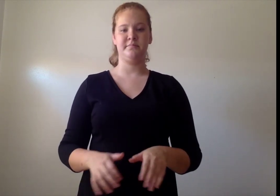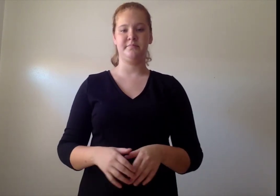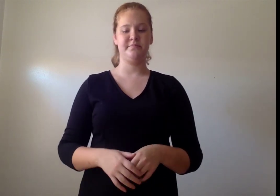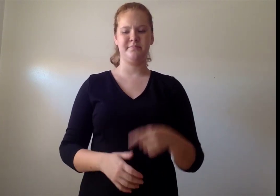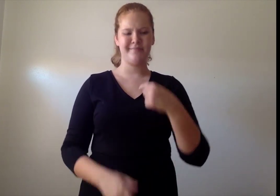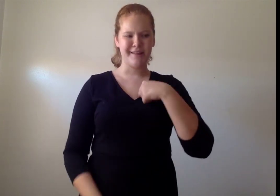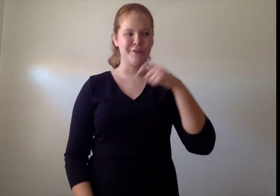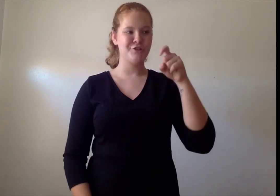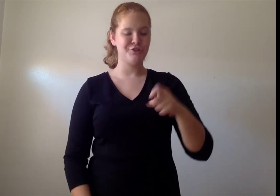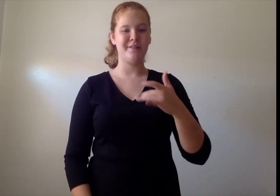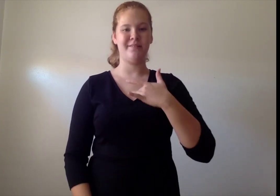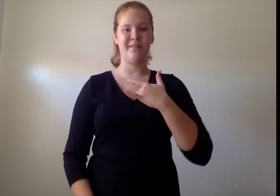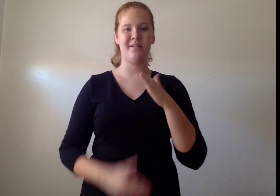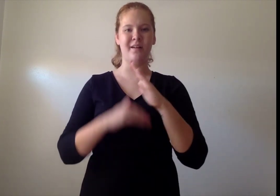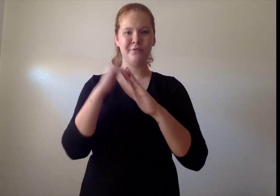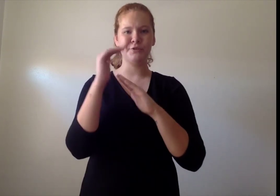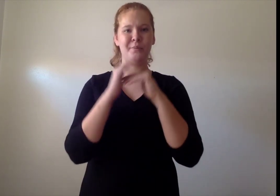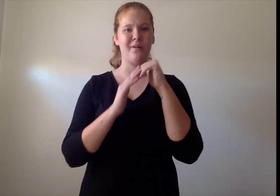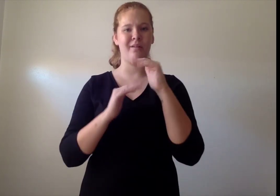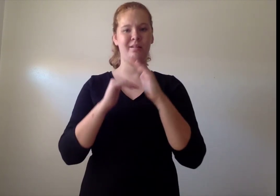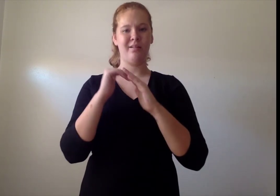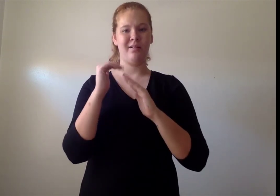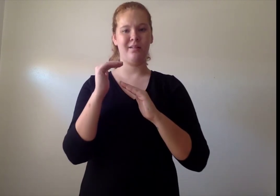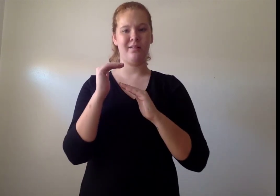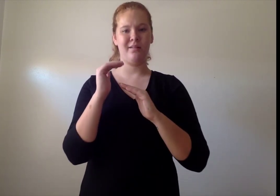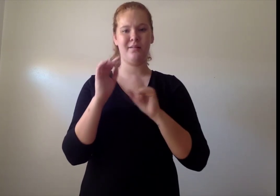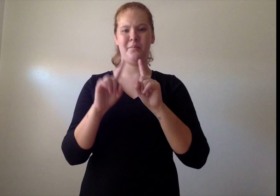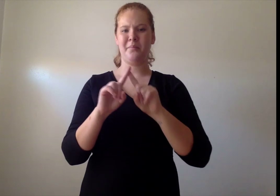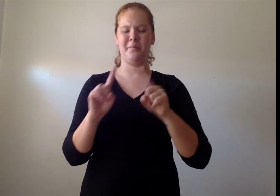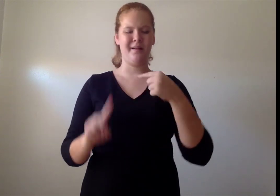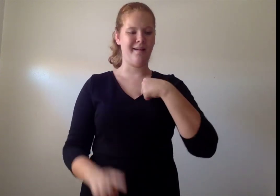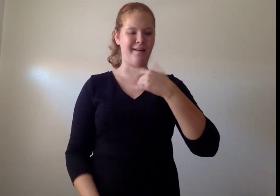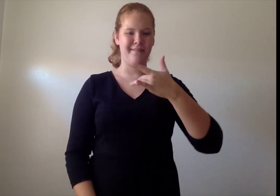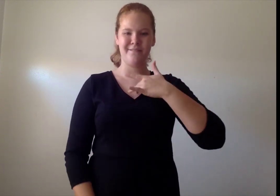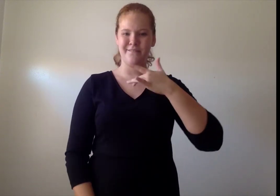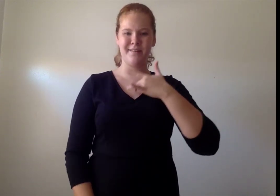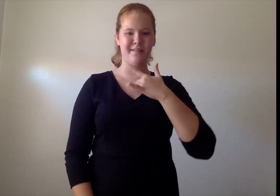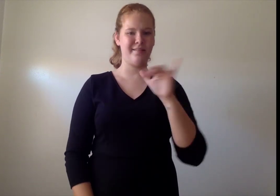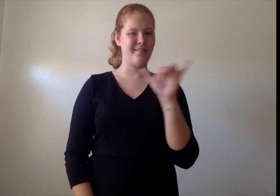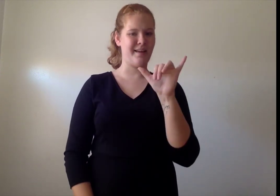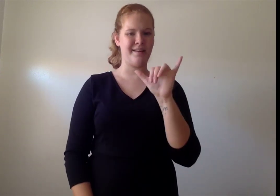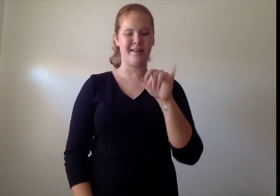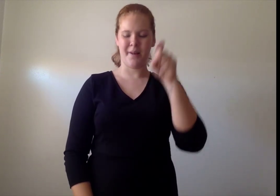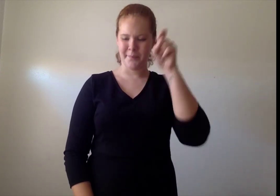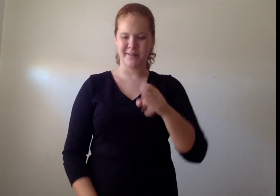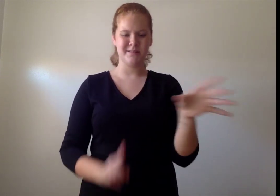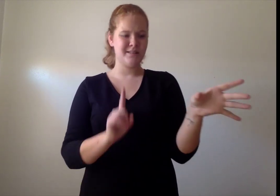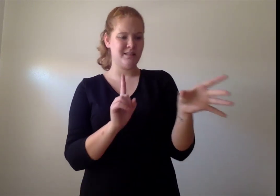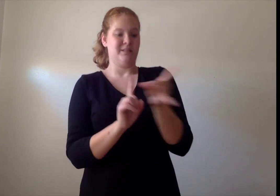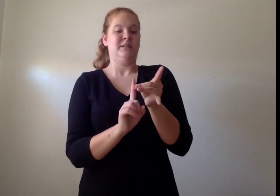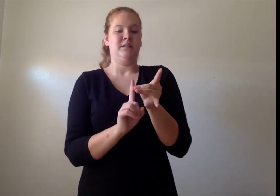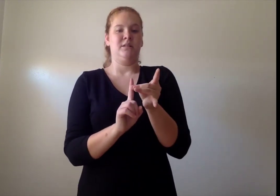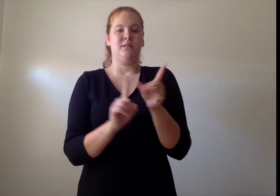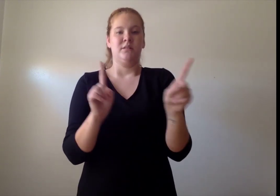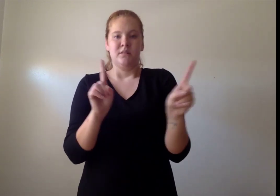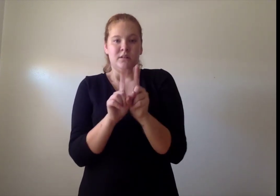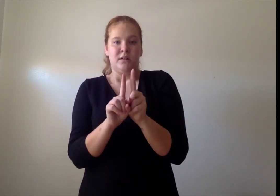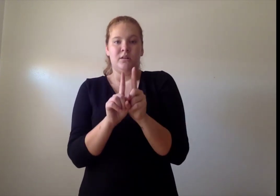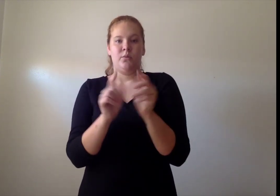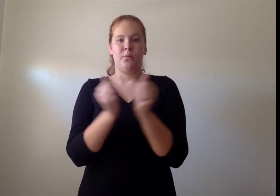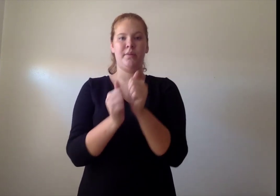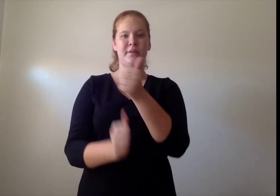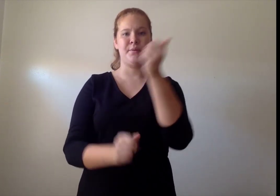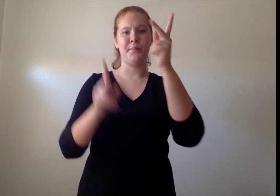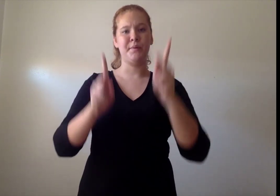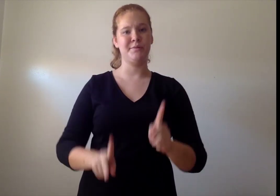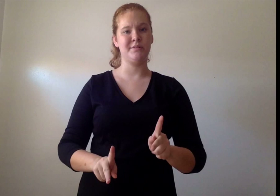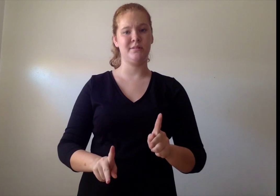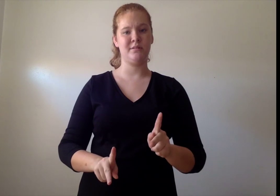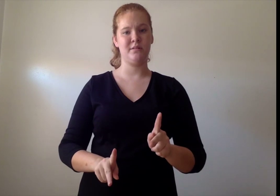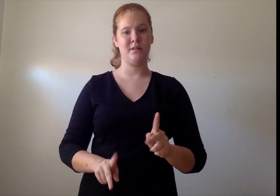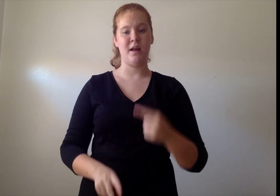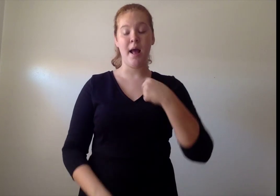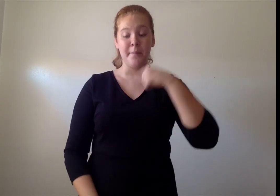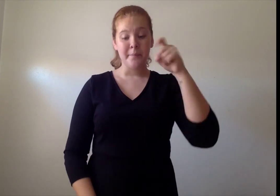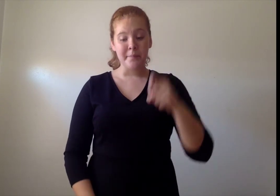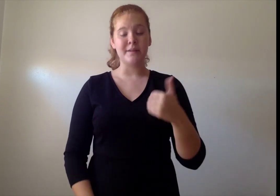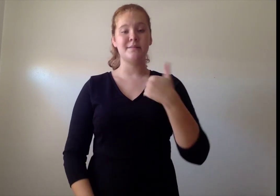I have become a little barnacle always needing to be at someone’s side,